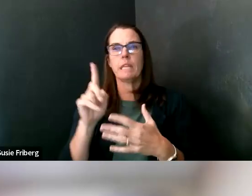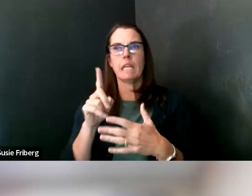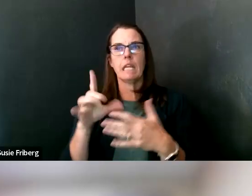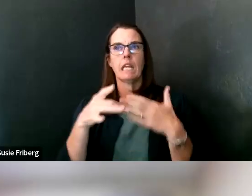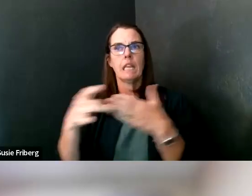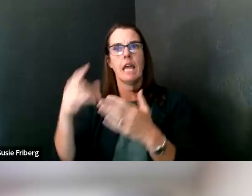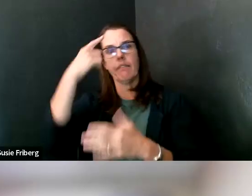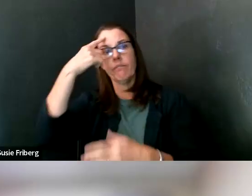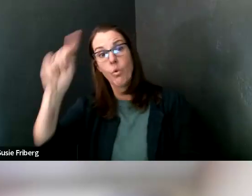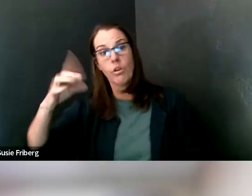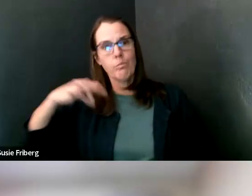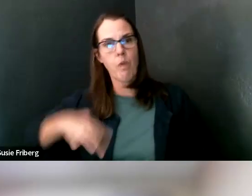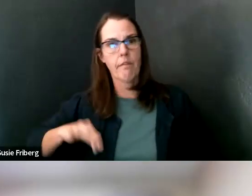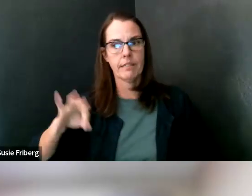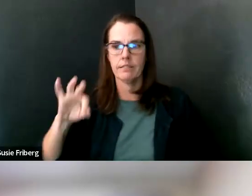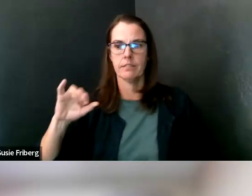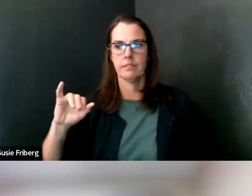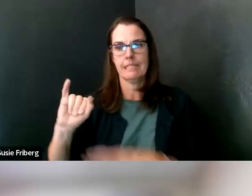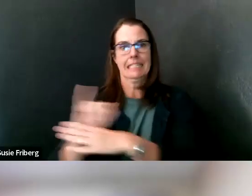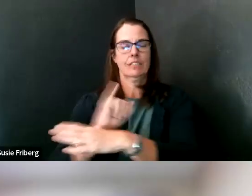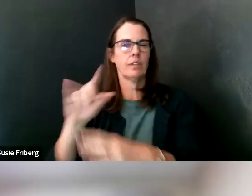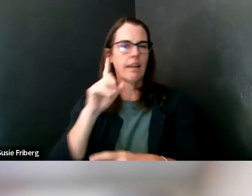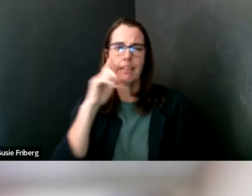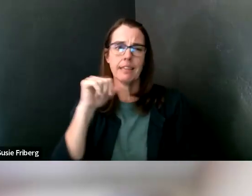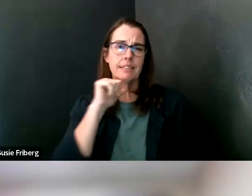know. I don't know. It's like it's immoral and it's discriminatory. So I'm hoping at some point